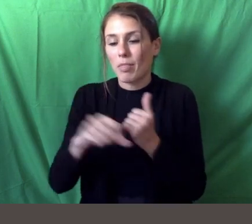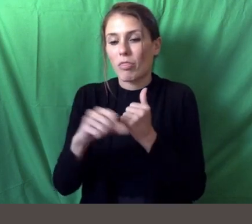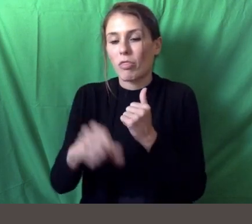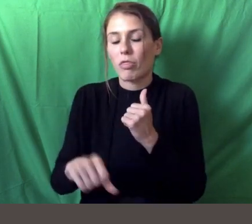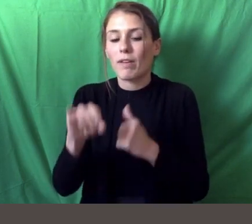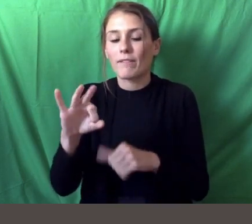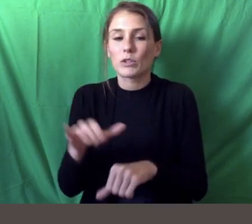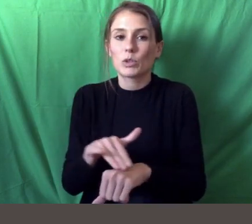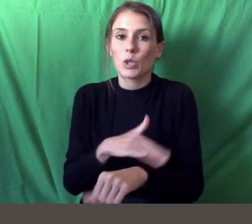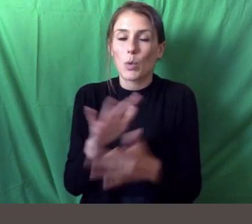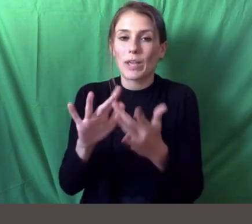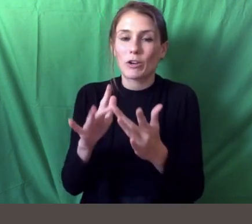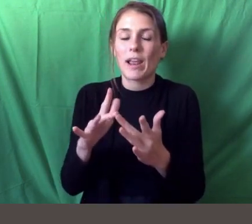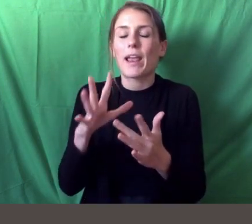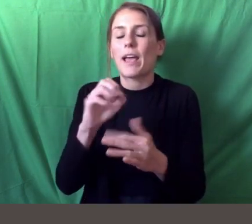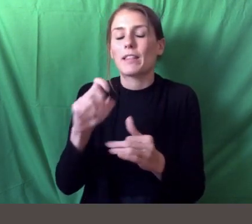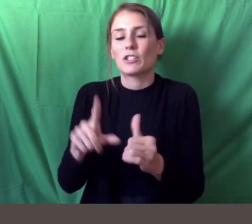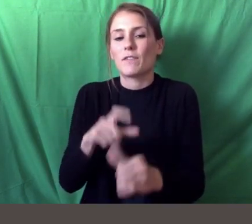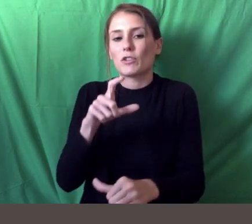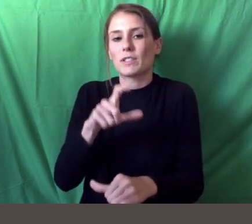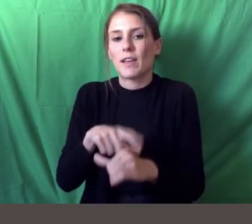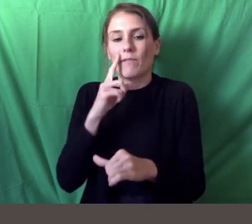and you're running this command for the first time.